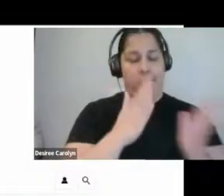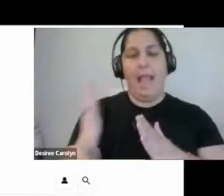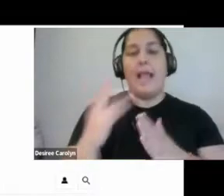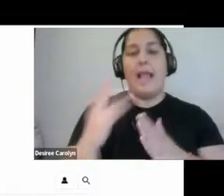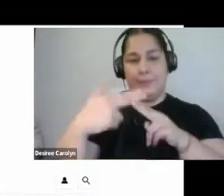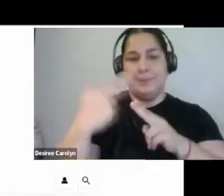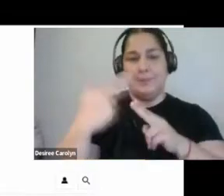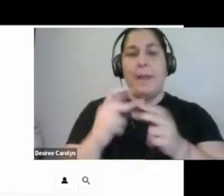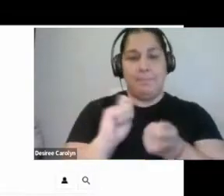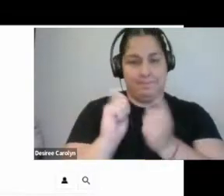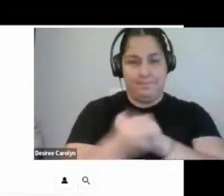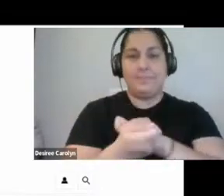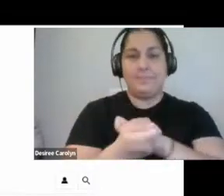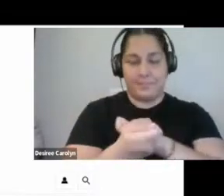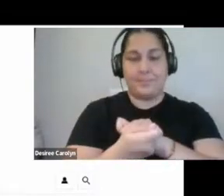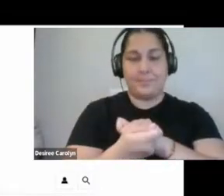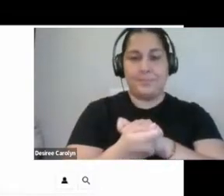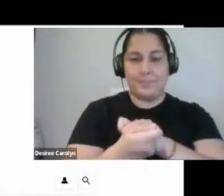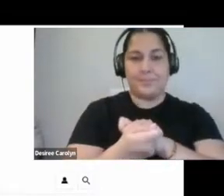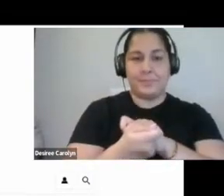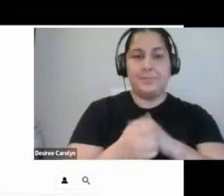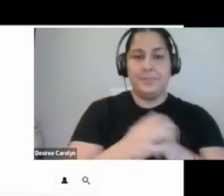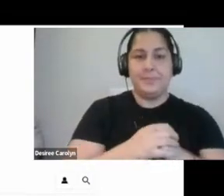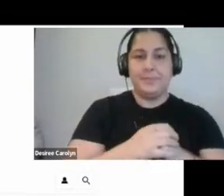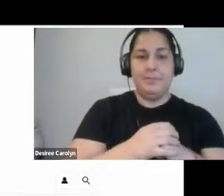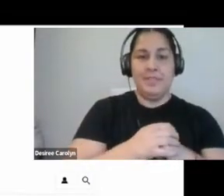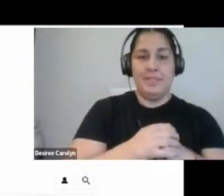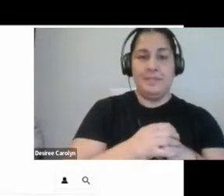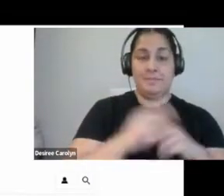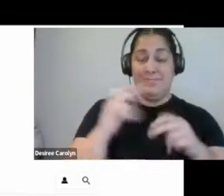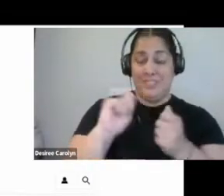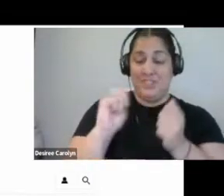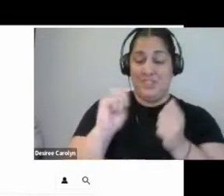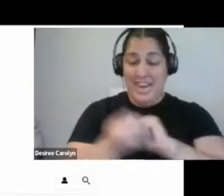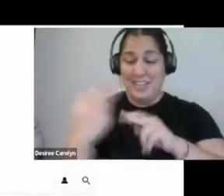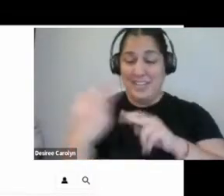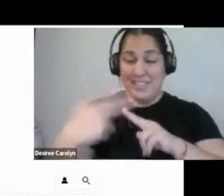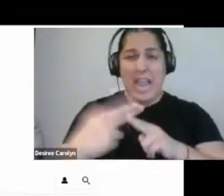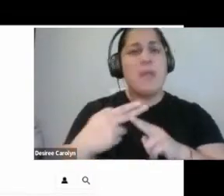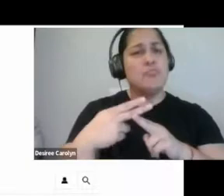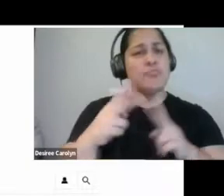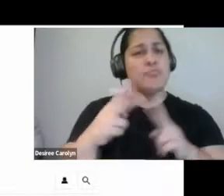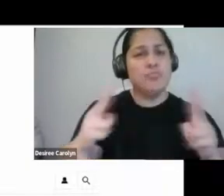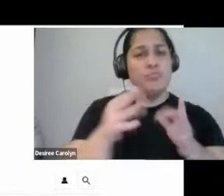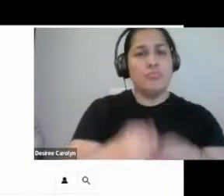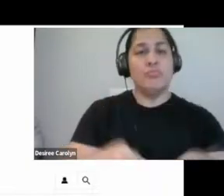to rename it. Renaming it is important because as I said it has not anything to do with